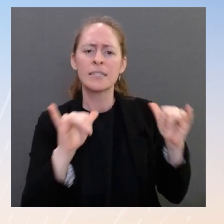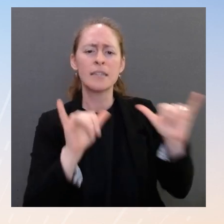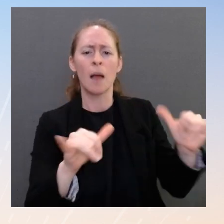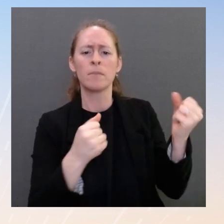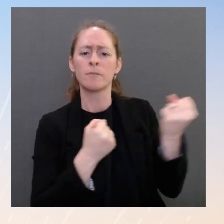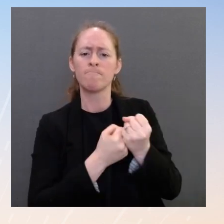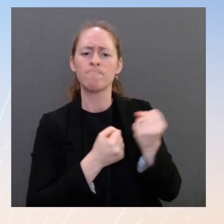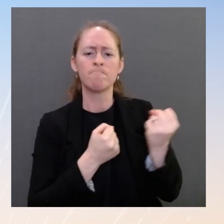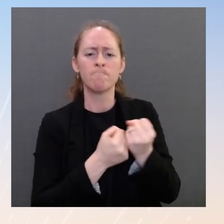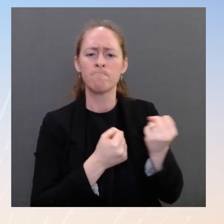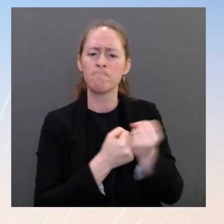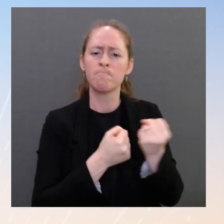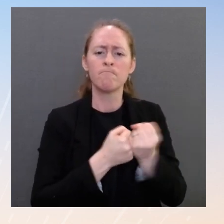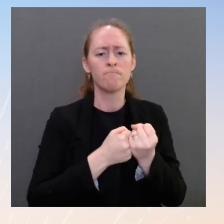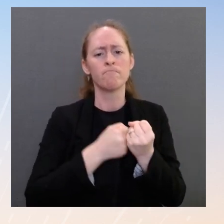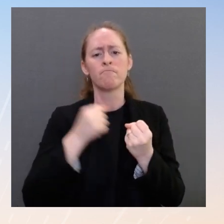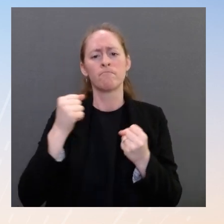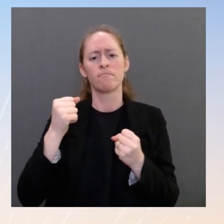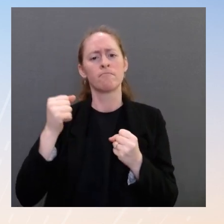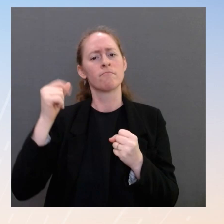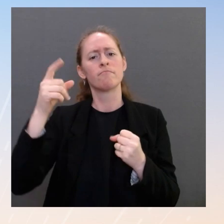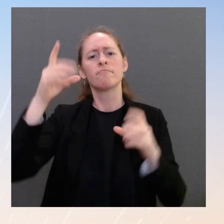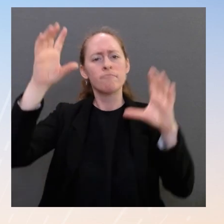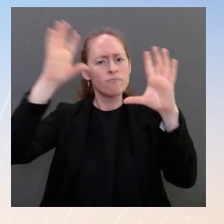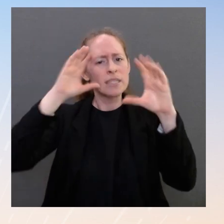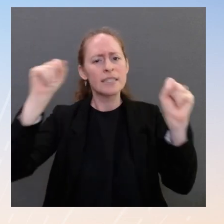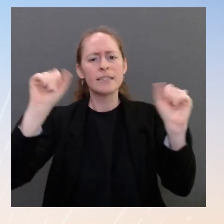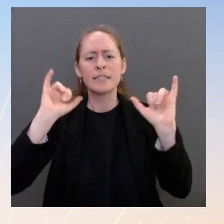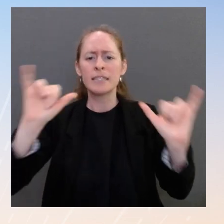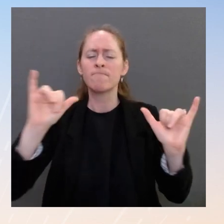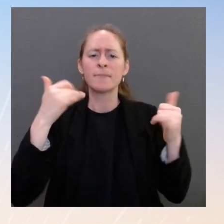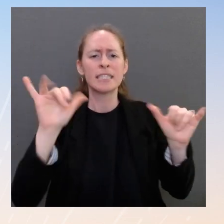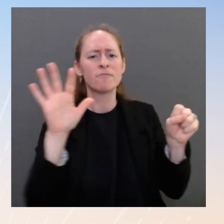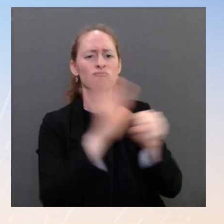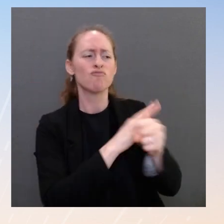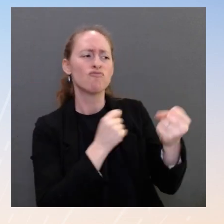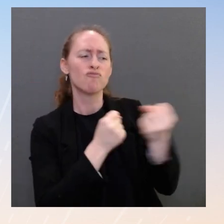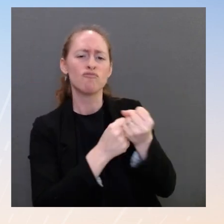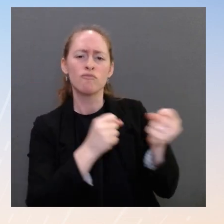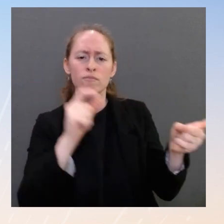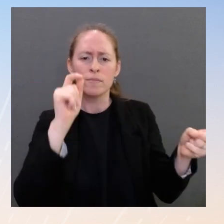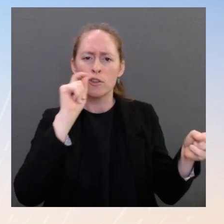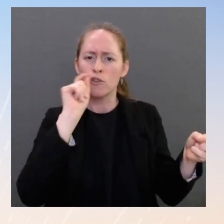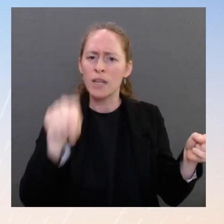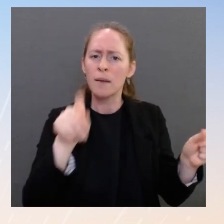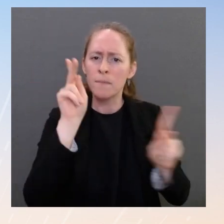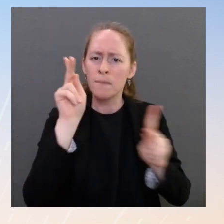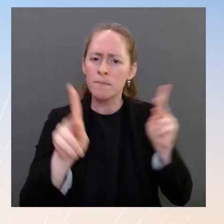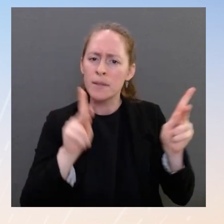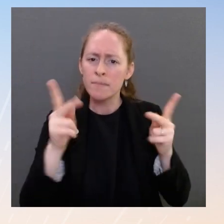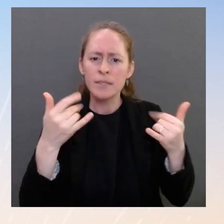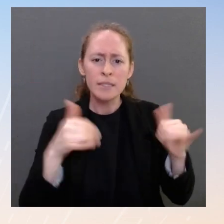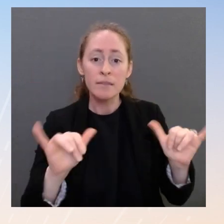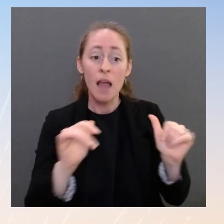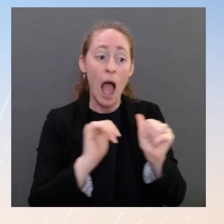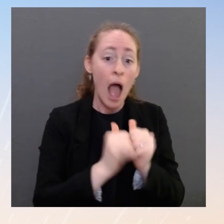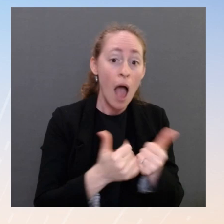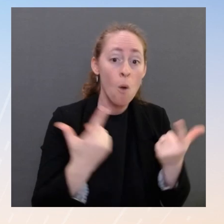to help continue to support the Ukrainians. In terms of what they mean or how they assess it, I would leave it to them to speak to that. The Press: But does it make anyone here